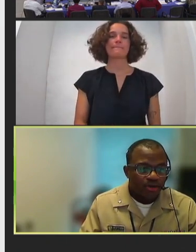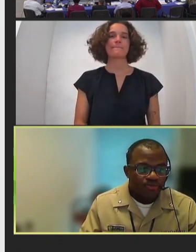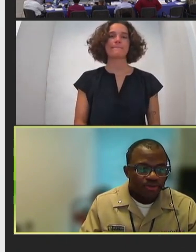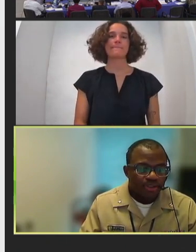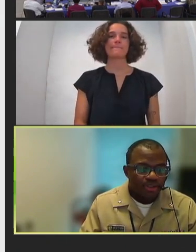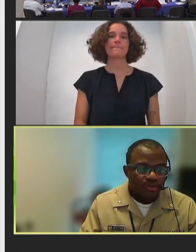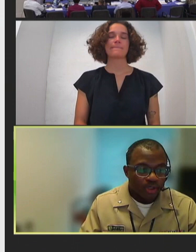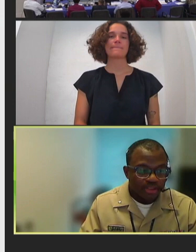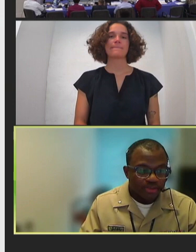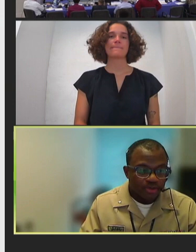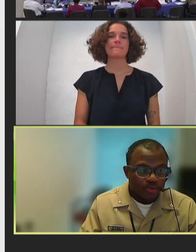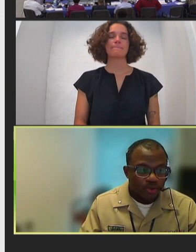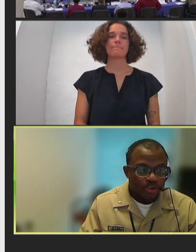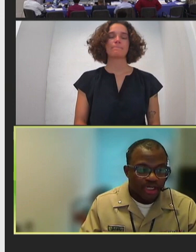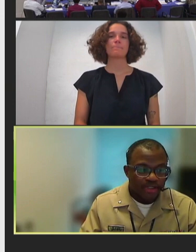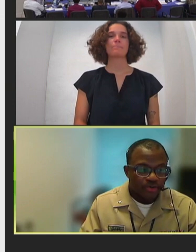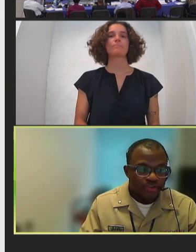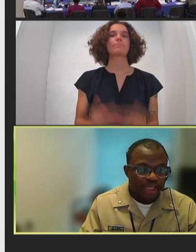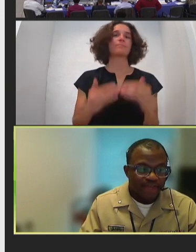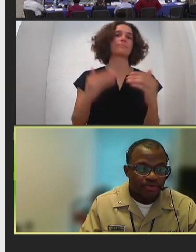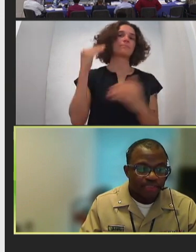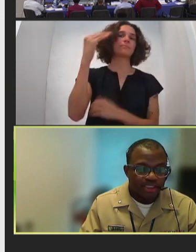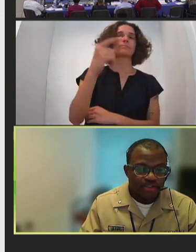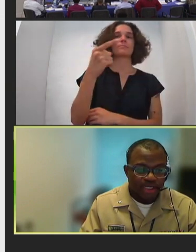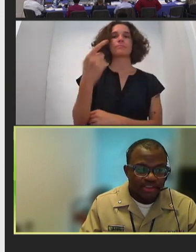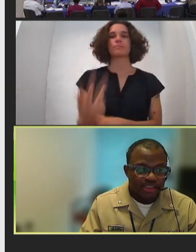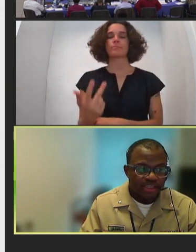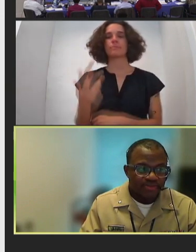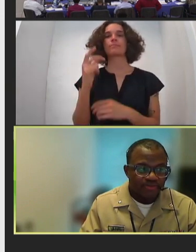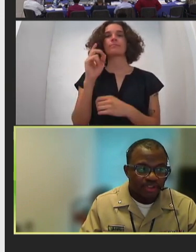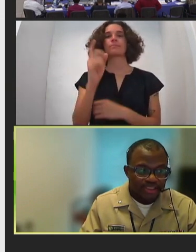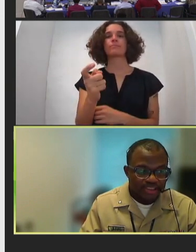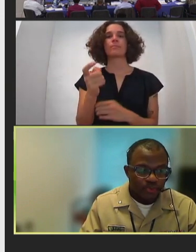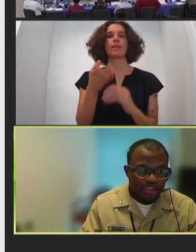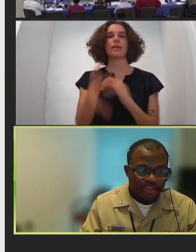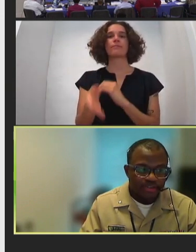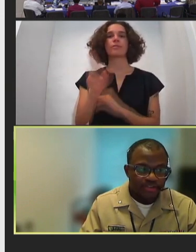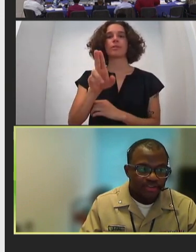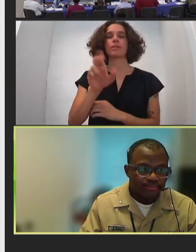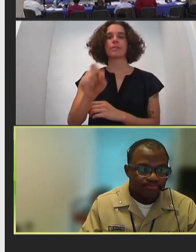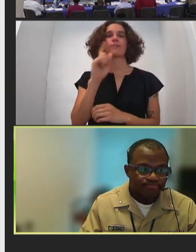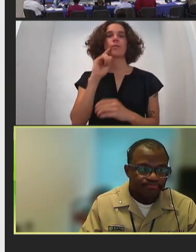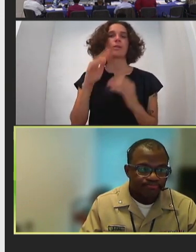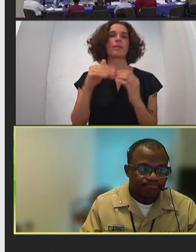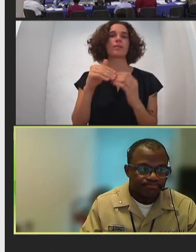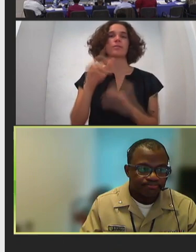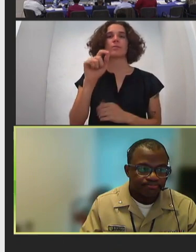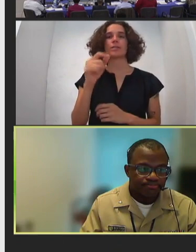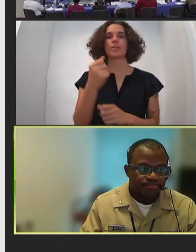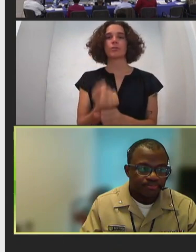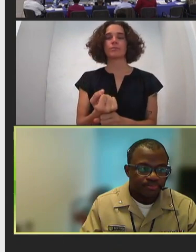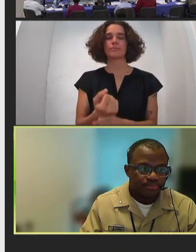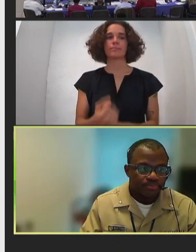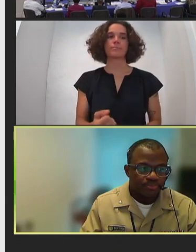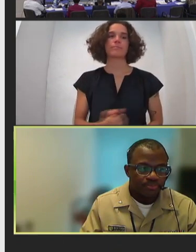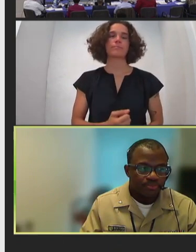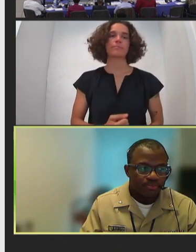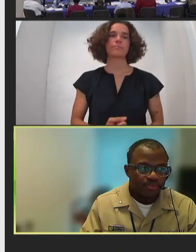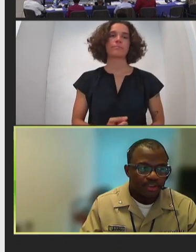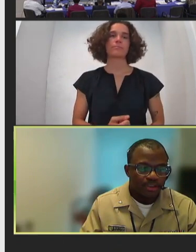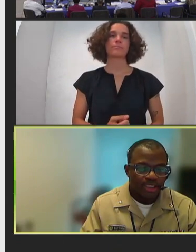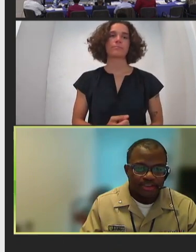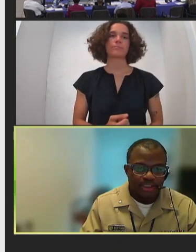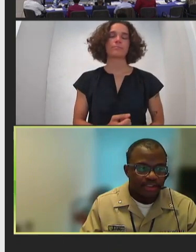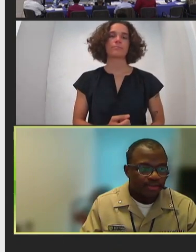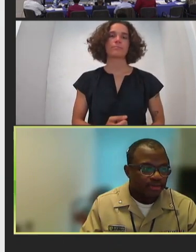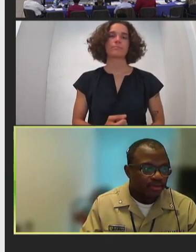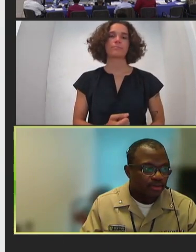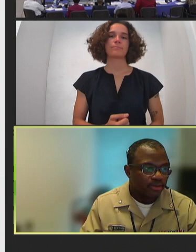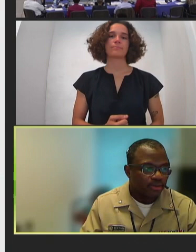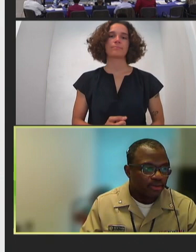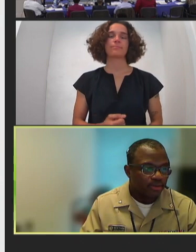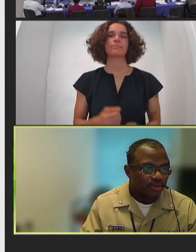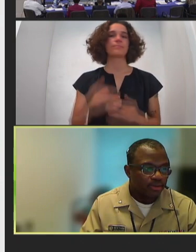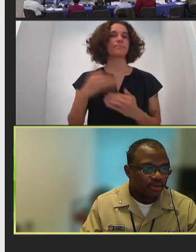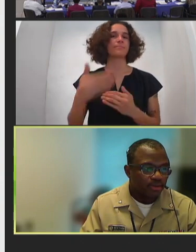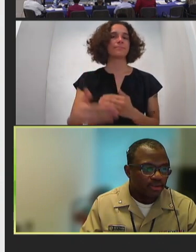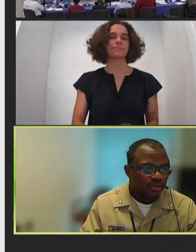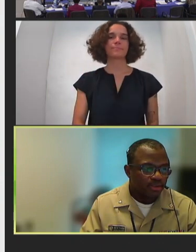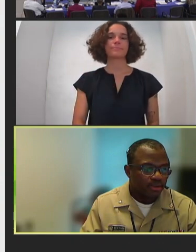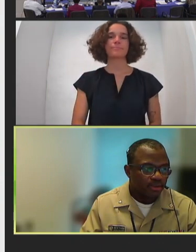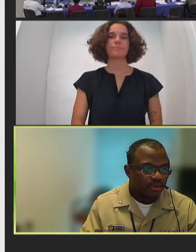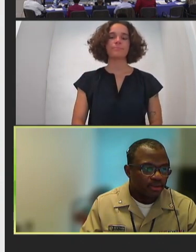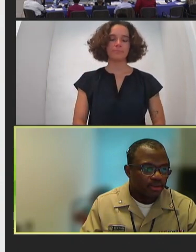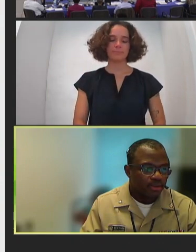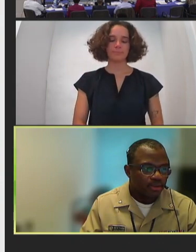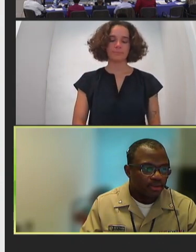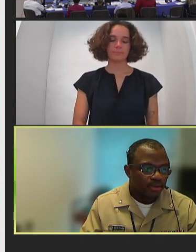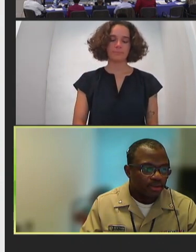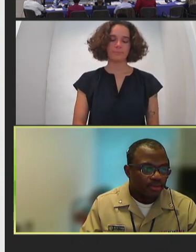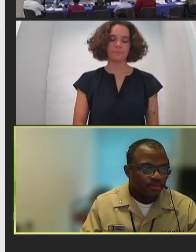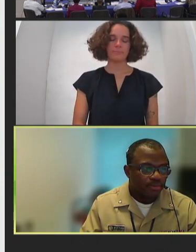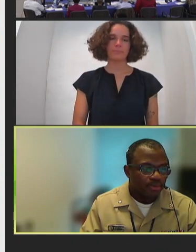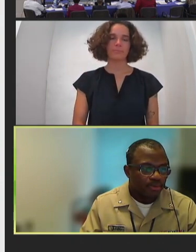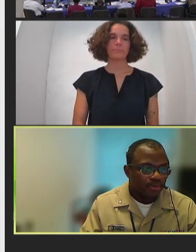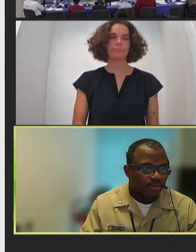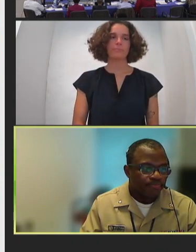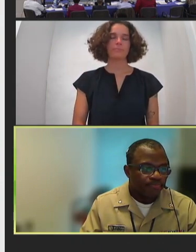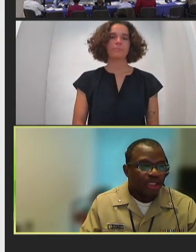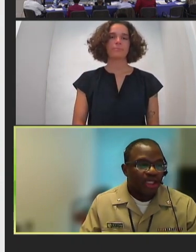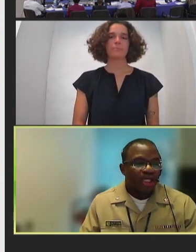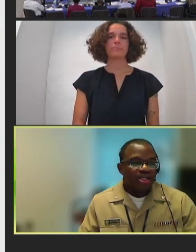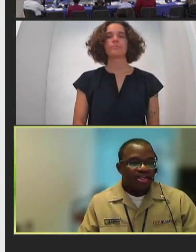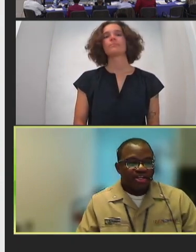over one-third were diagnosed after being in the United States for at least 20 years. Next slide.